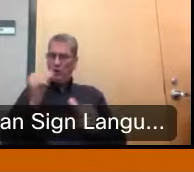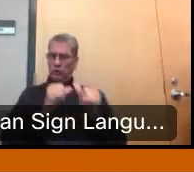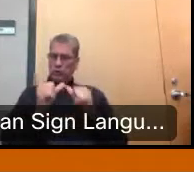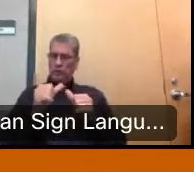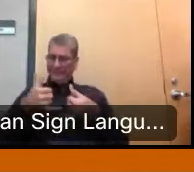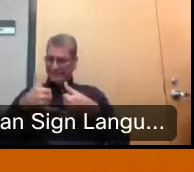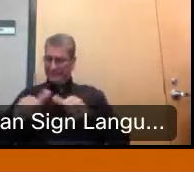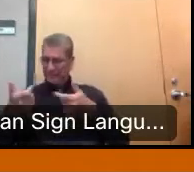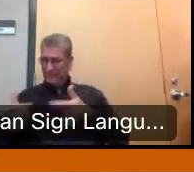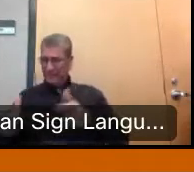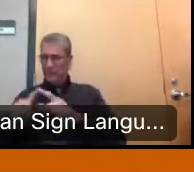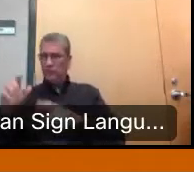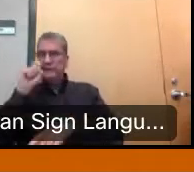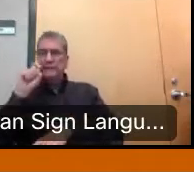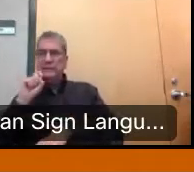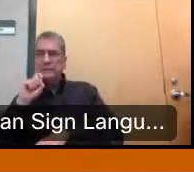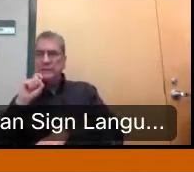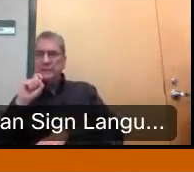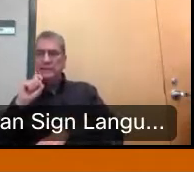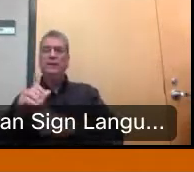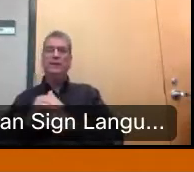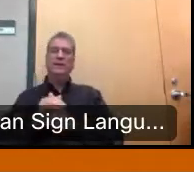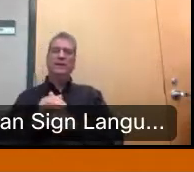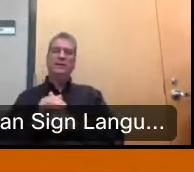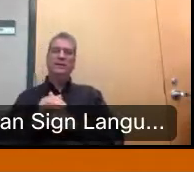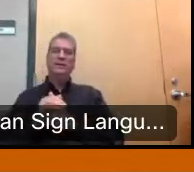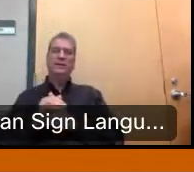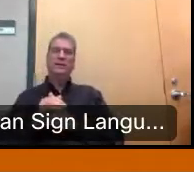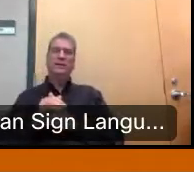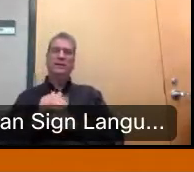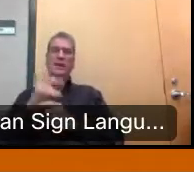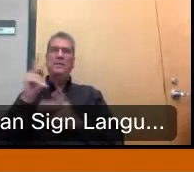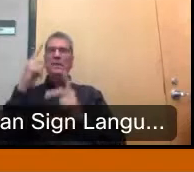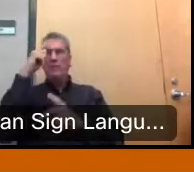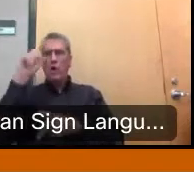great. Um, people think it's only about alcohol so the communication part wasn't as strong.